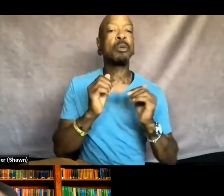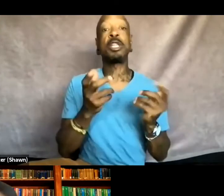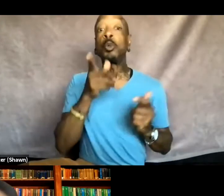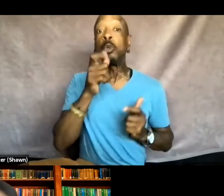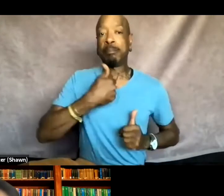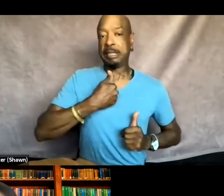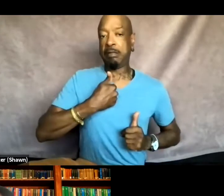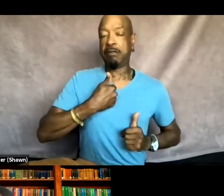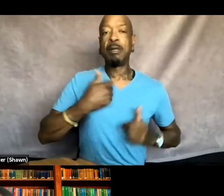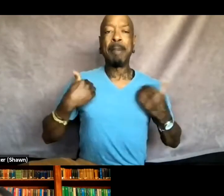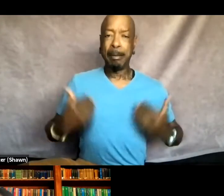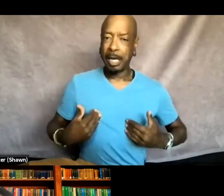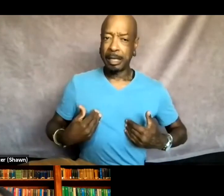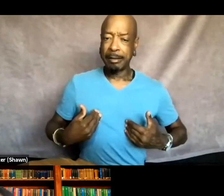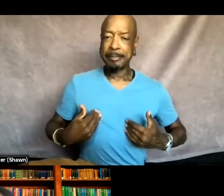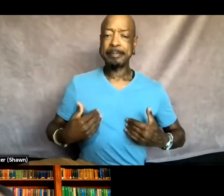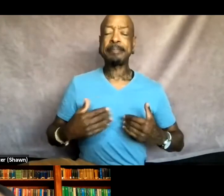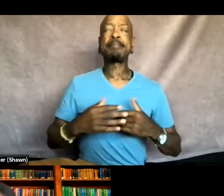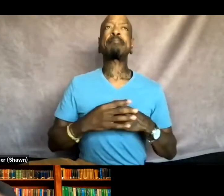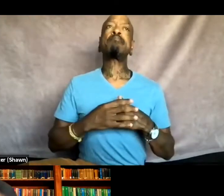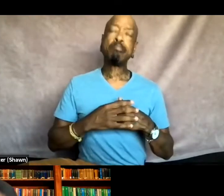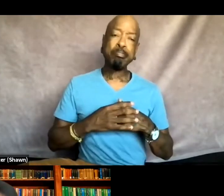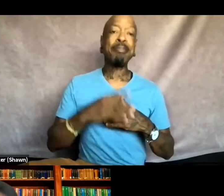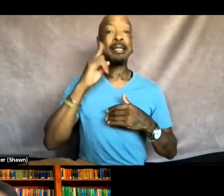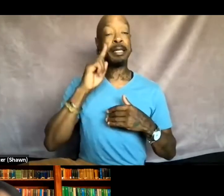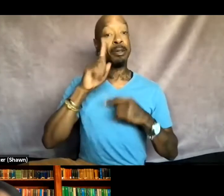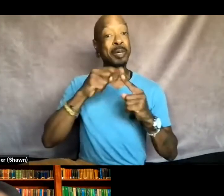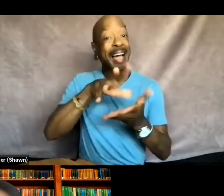with my body, and I think once I learned to love myself in 2016.